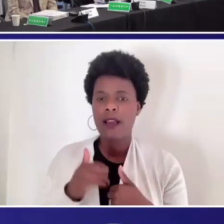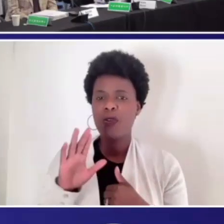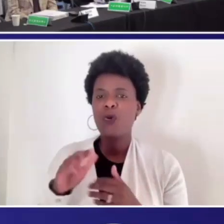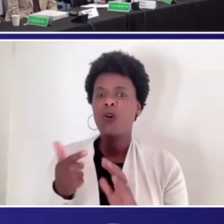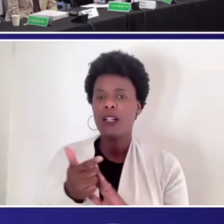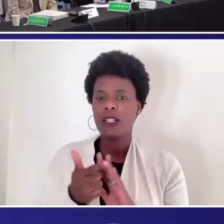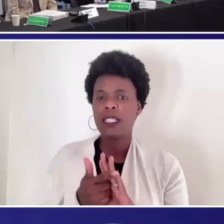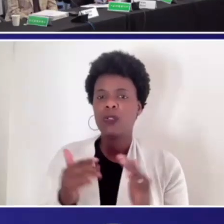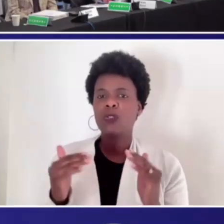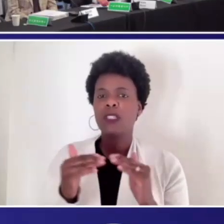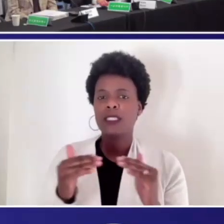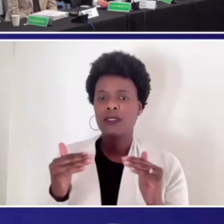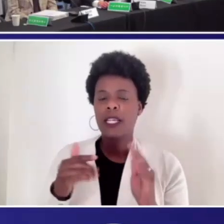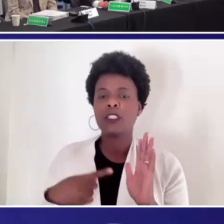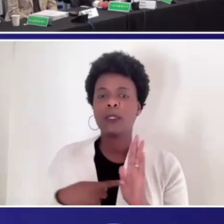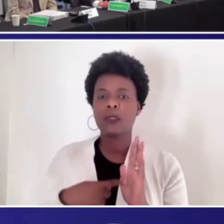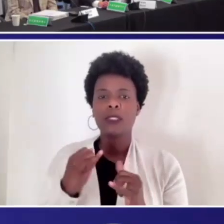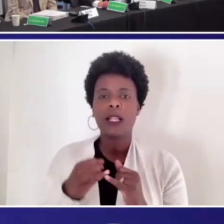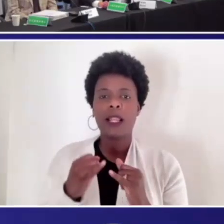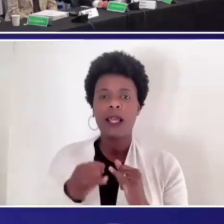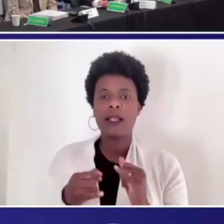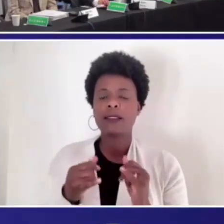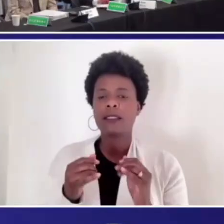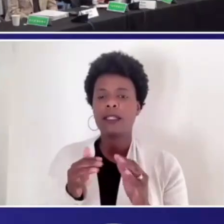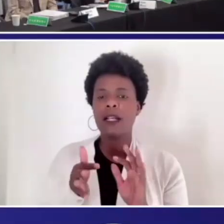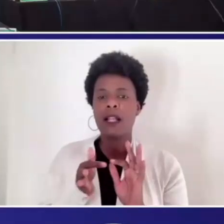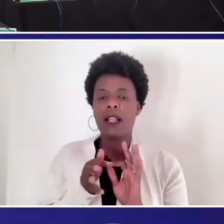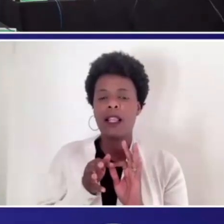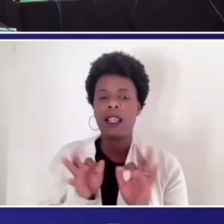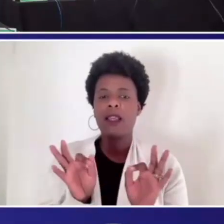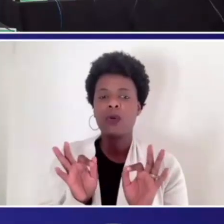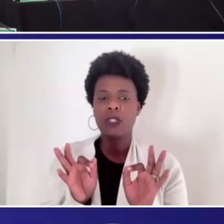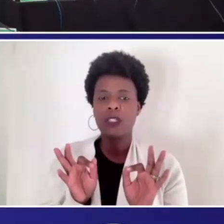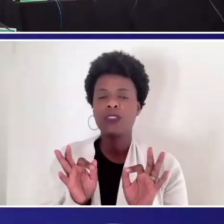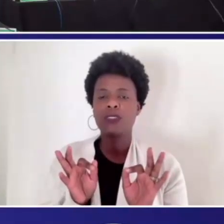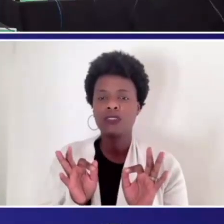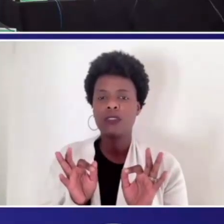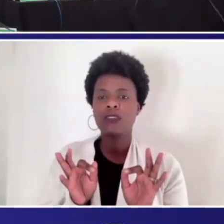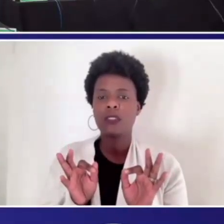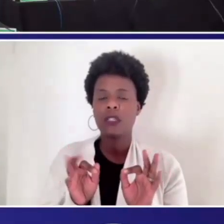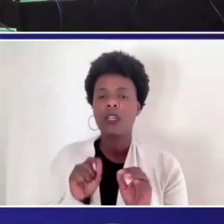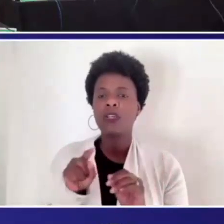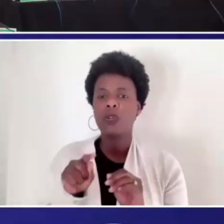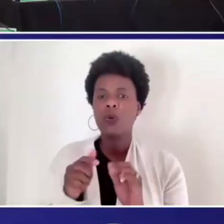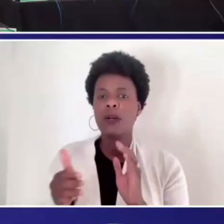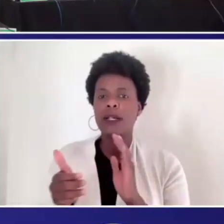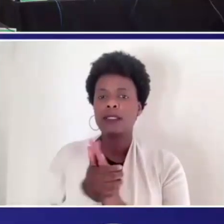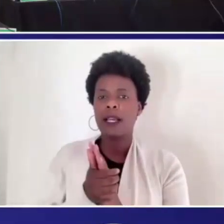This was the last language that had come in and you had attached the earlier proposal